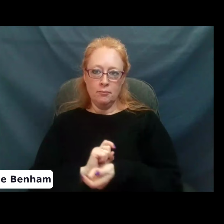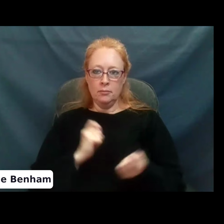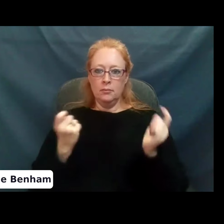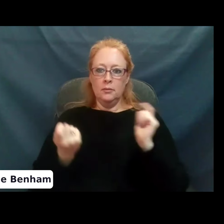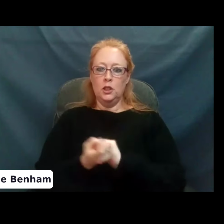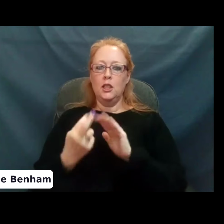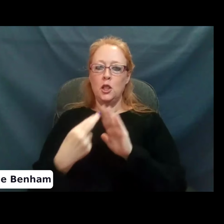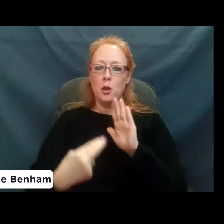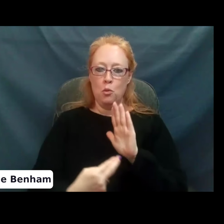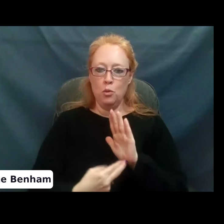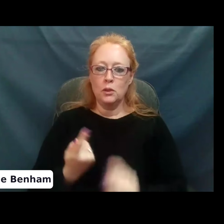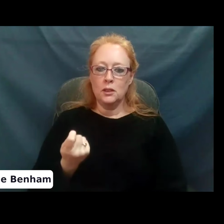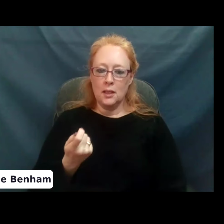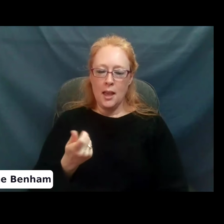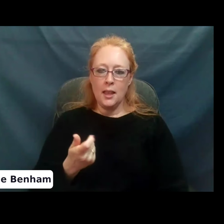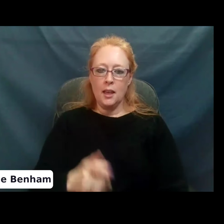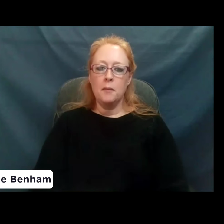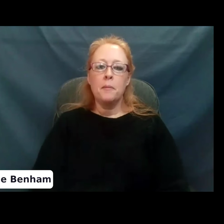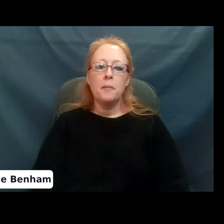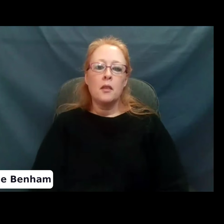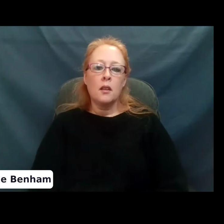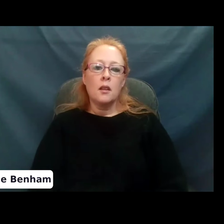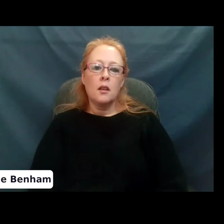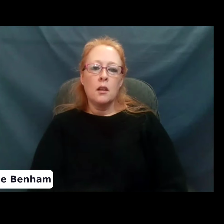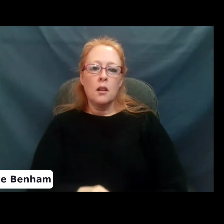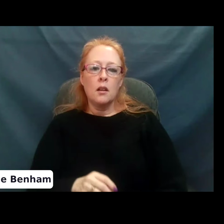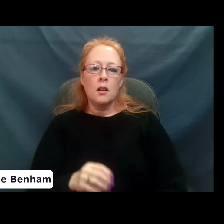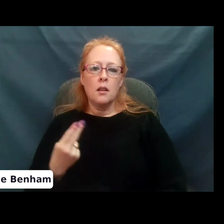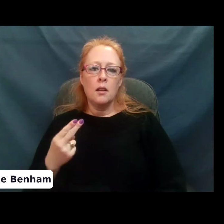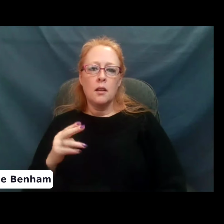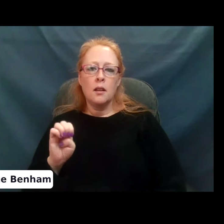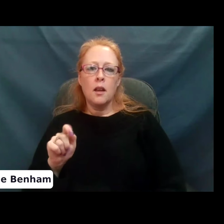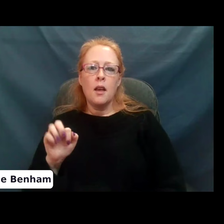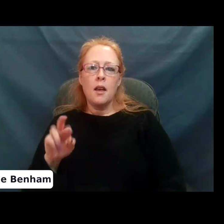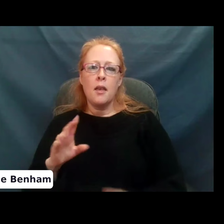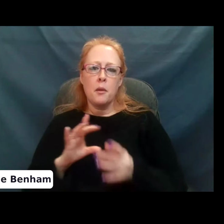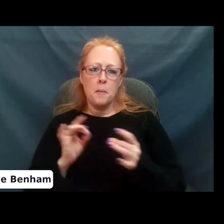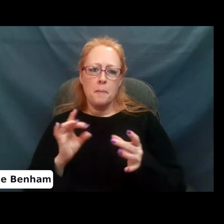But that modification is sort of the easiest type of game design is making a modification to an existing game. Changing the rules slightly.